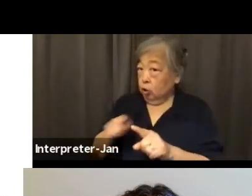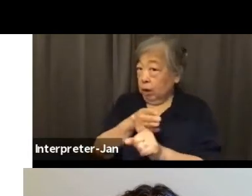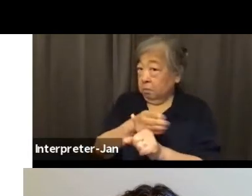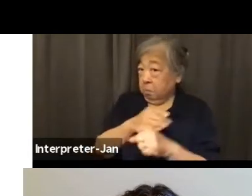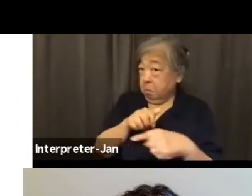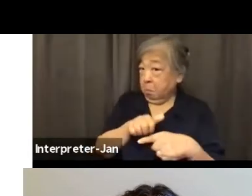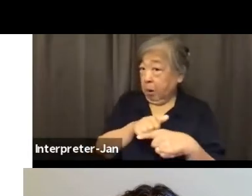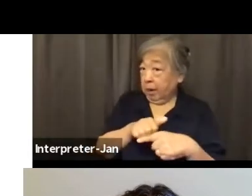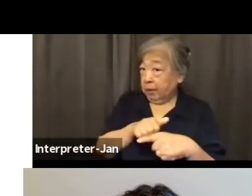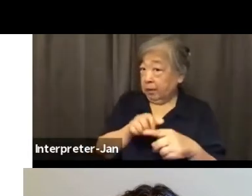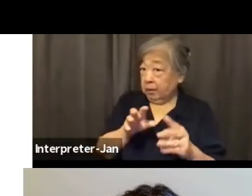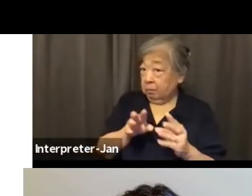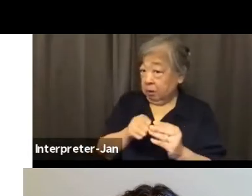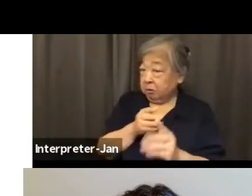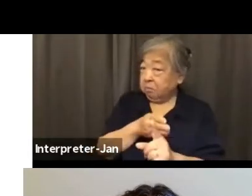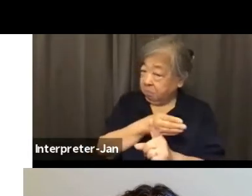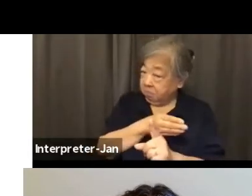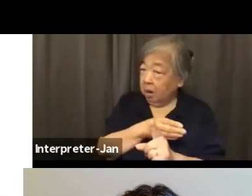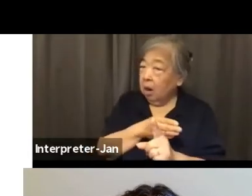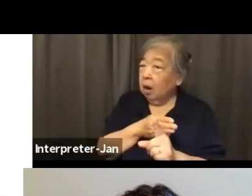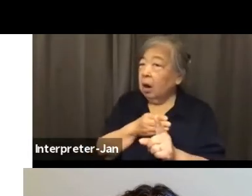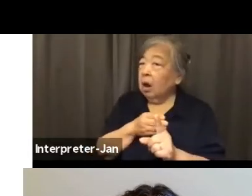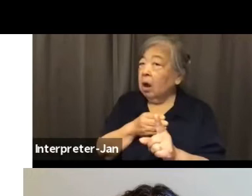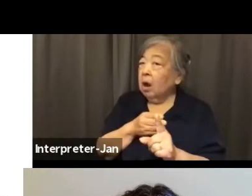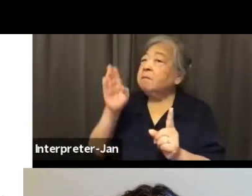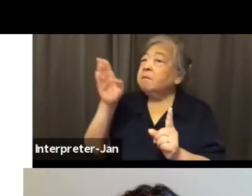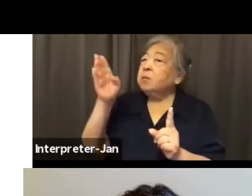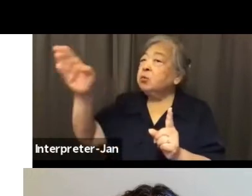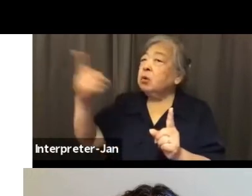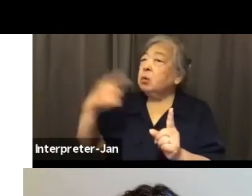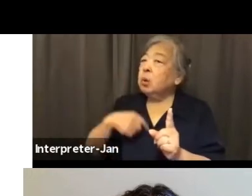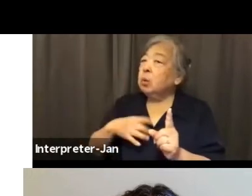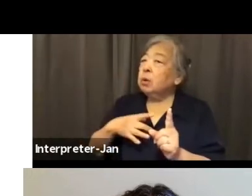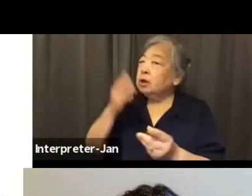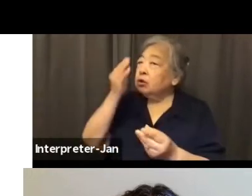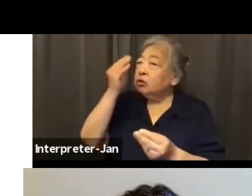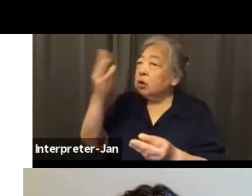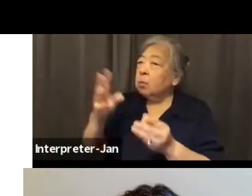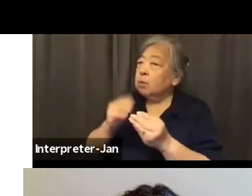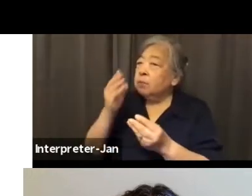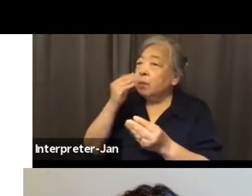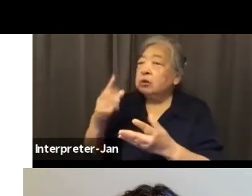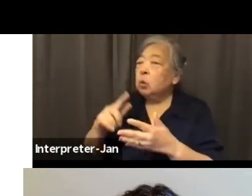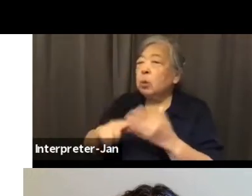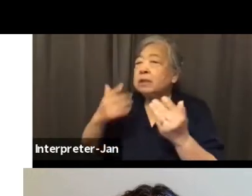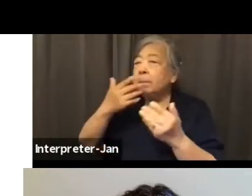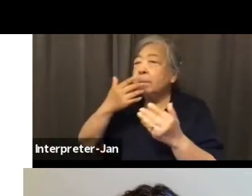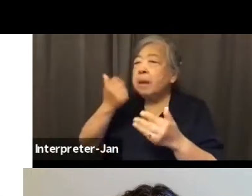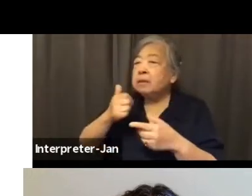future we'd like to share more information about incorporating best practices with accessibility